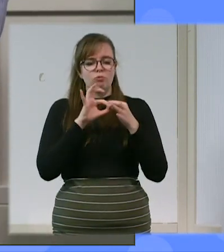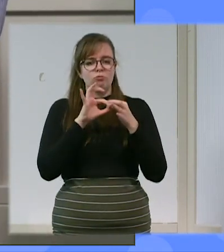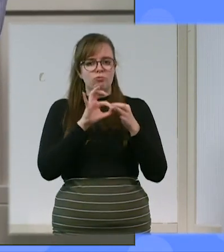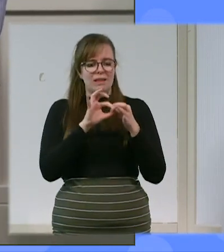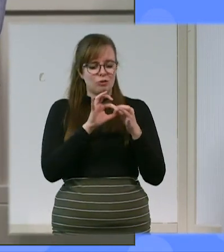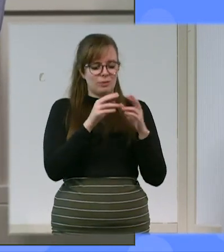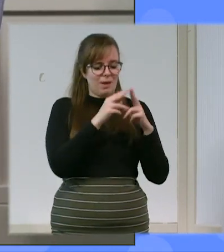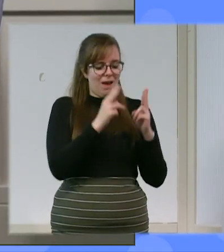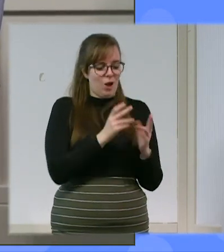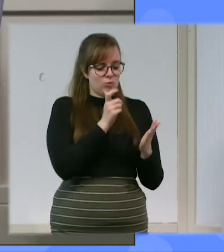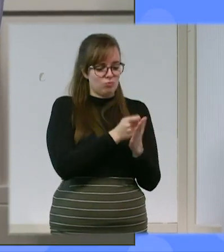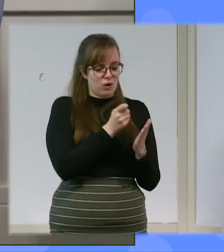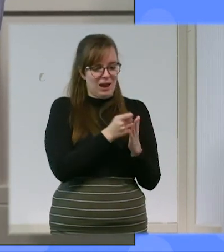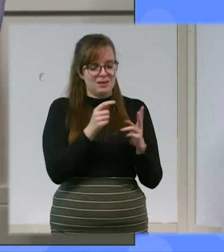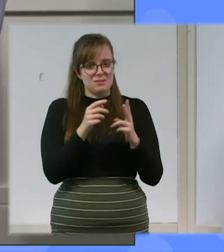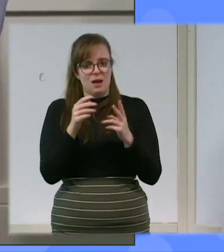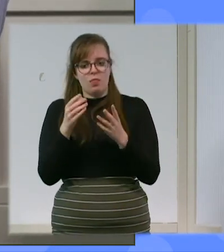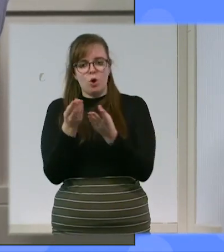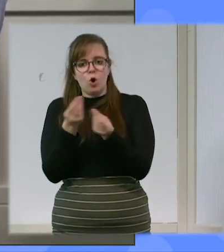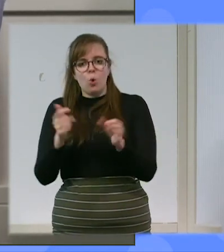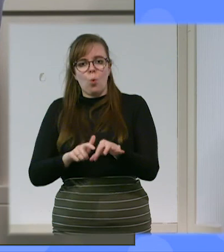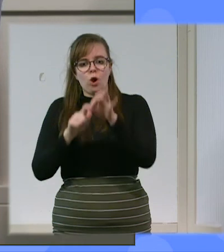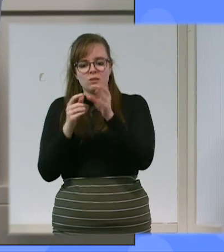quality of the fabric of the home and so there is actually quite a lot of